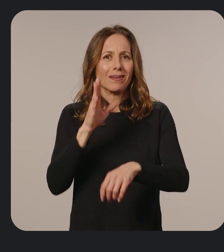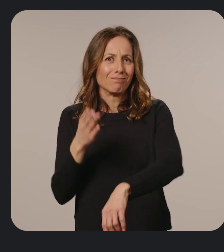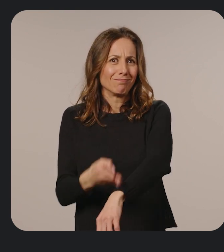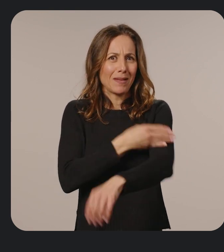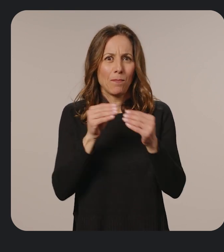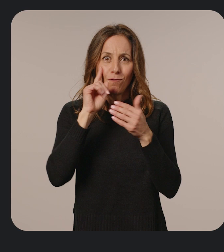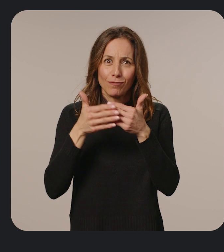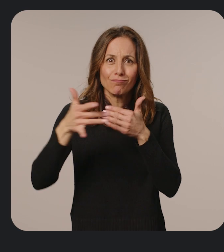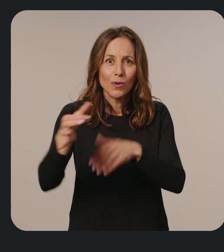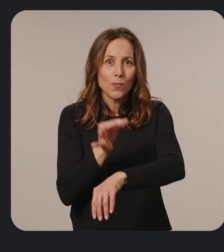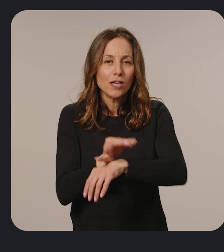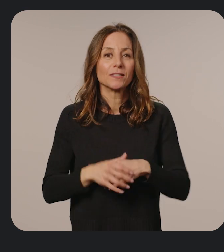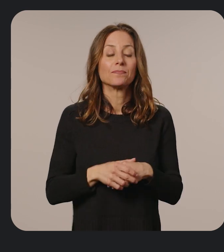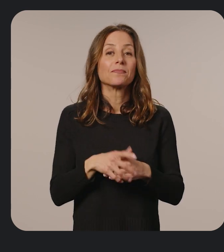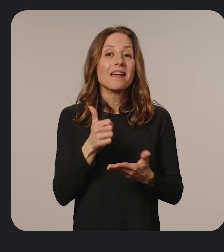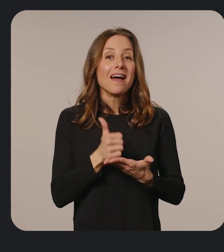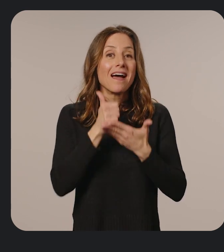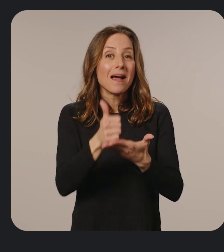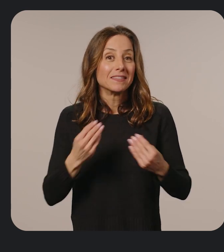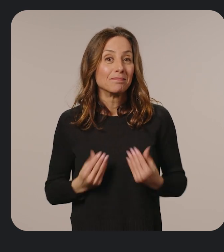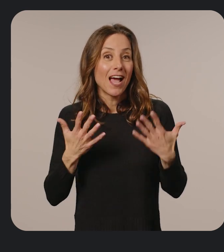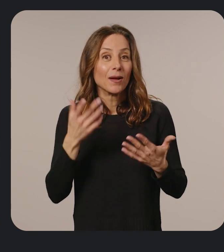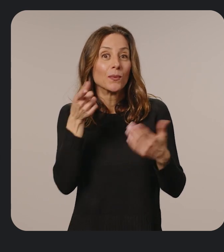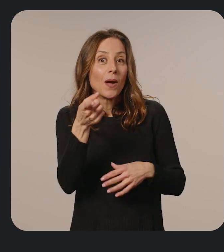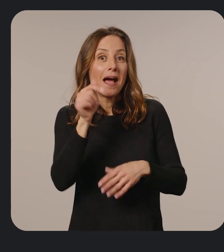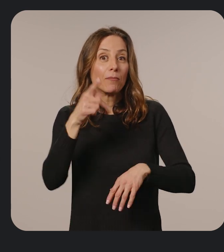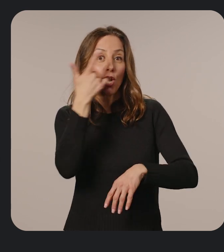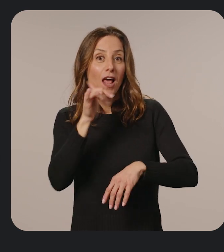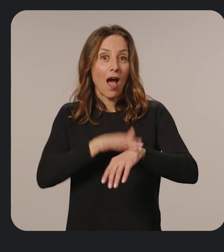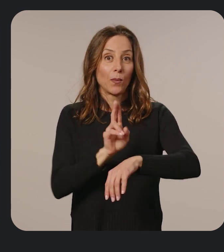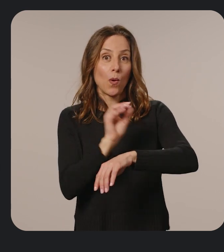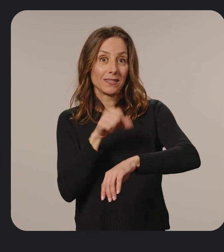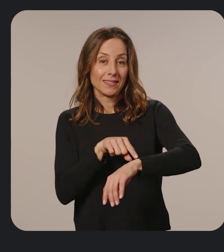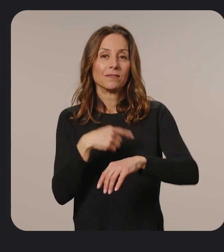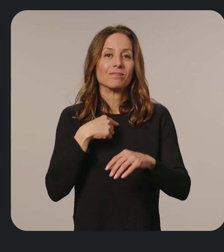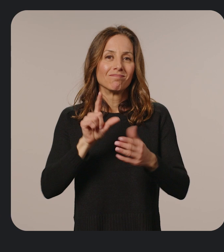for the next generation of watches. To help inspire you for what your app may look like on Wear OS, we are publishing